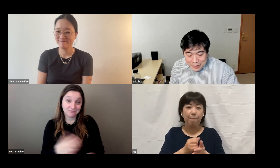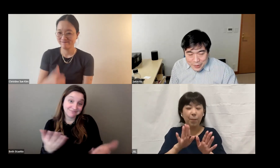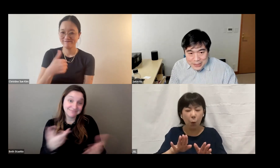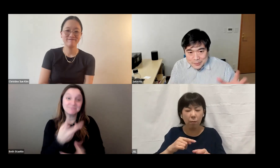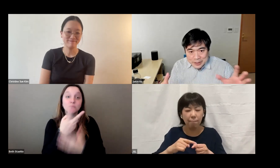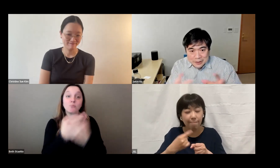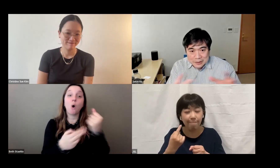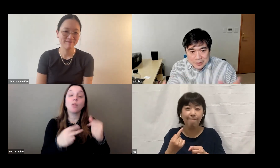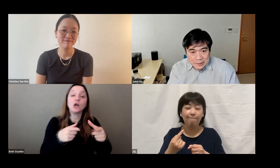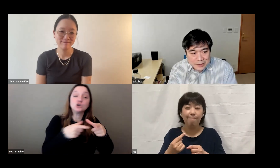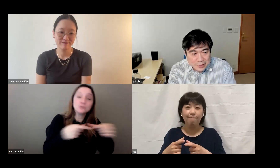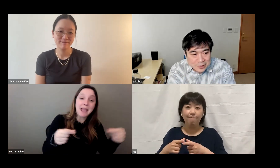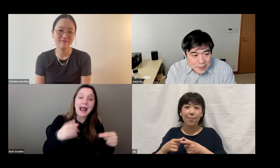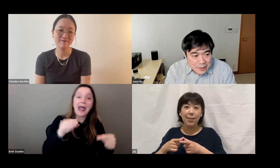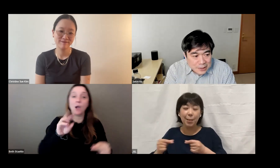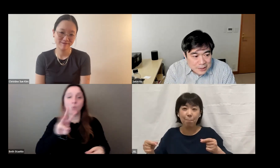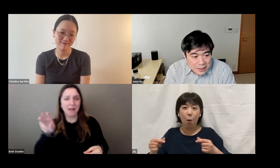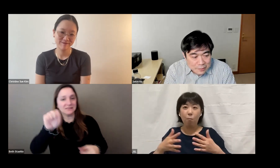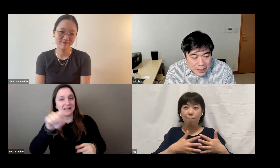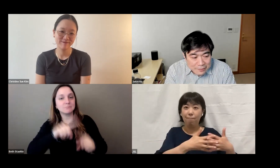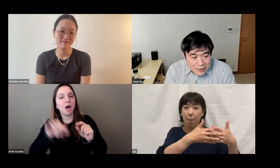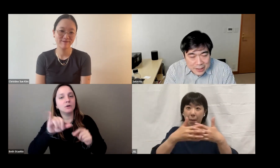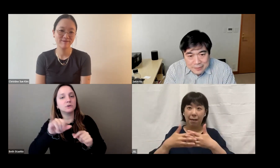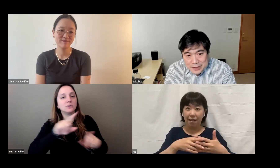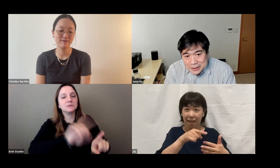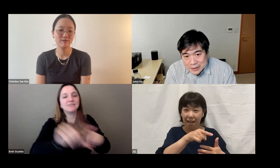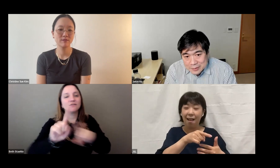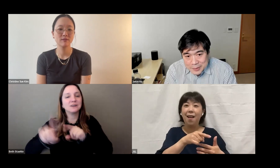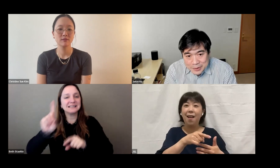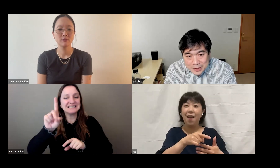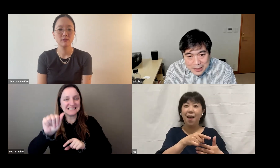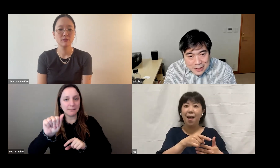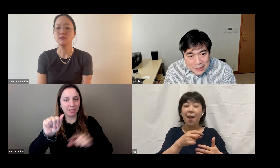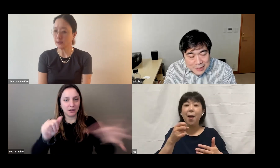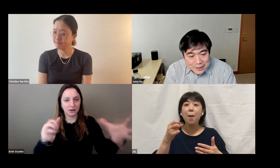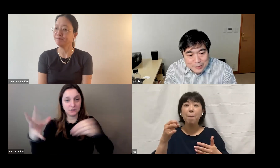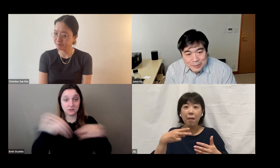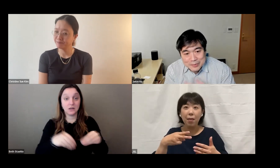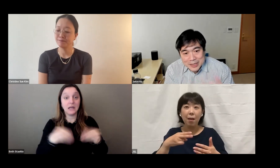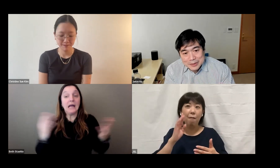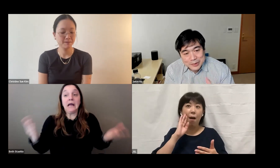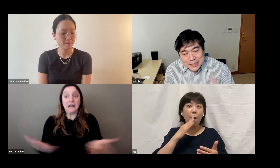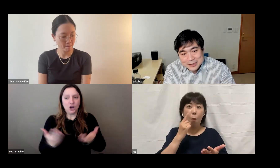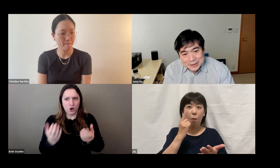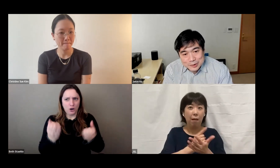the West, but also the different disabilities. And we have a lot of technical people and so maybe we can try